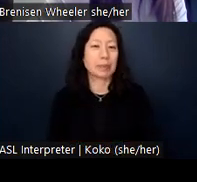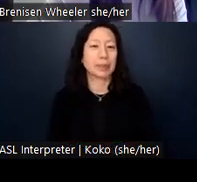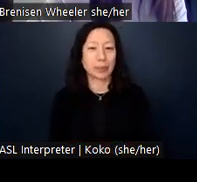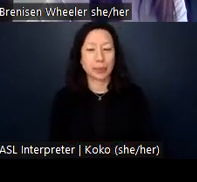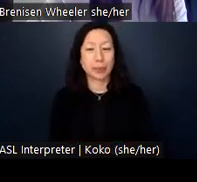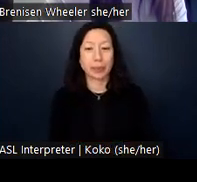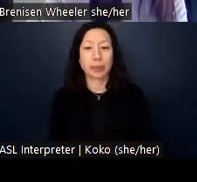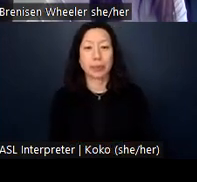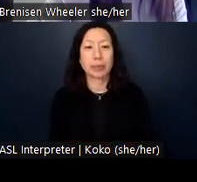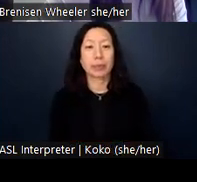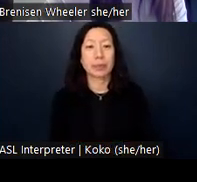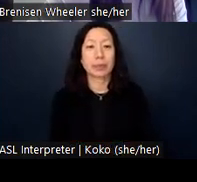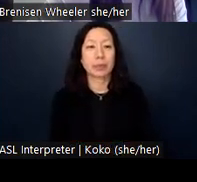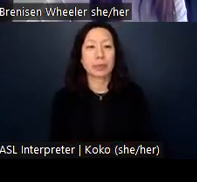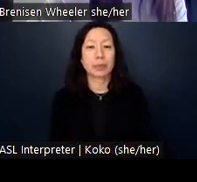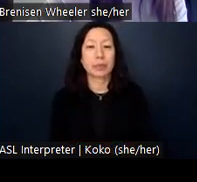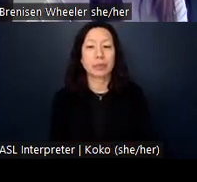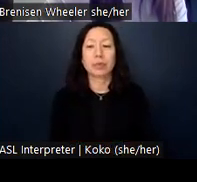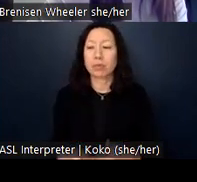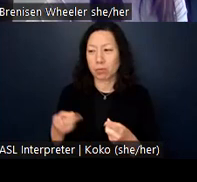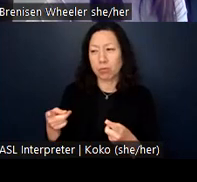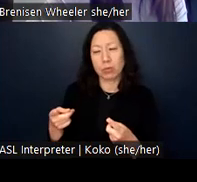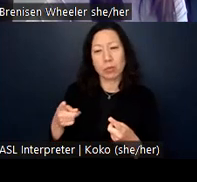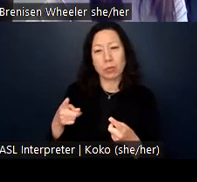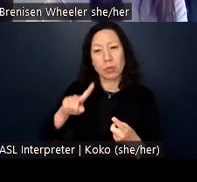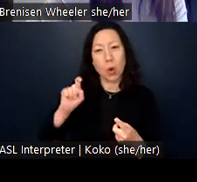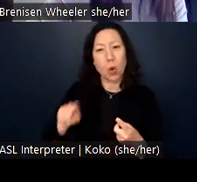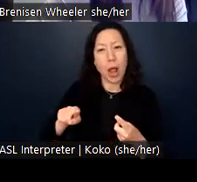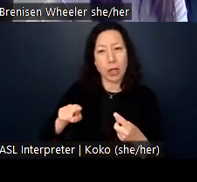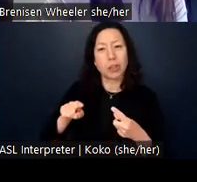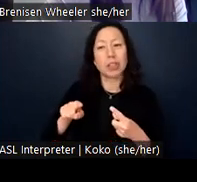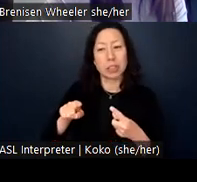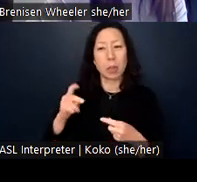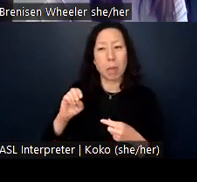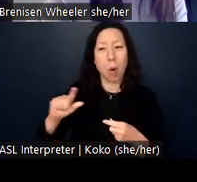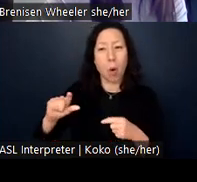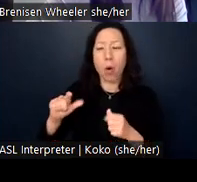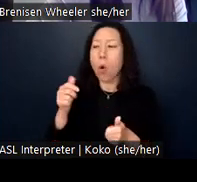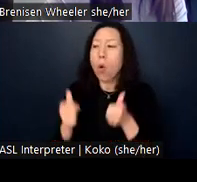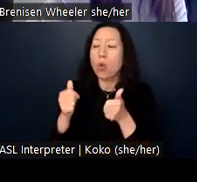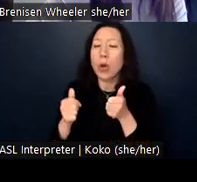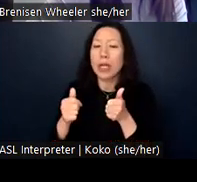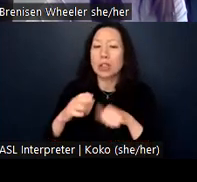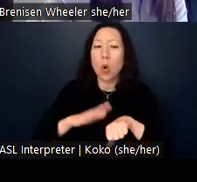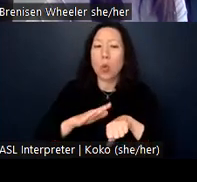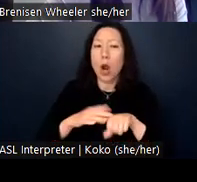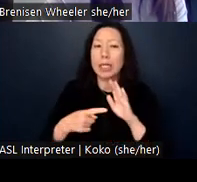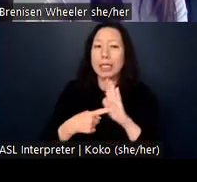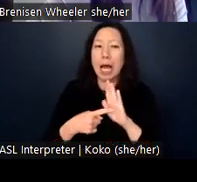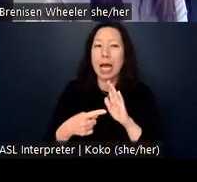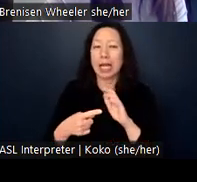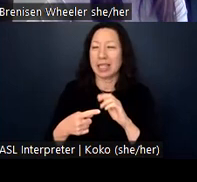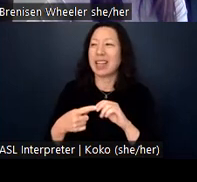reflecting on which winning sign do you think it's the most normalized by site.